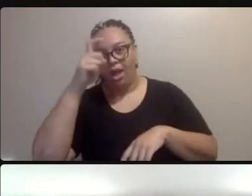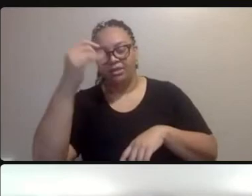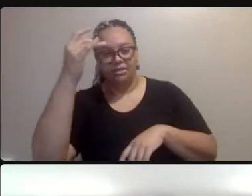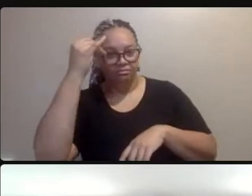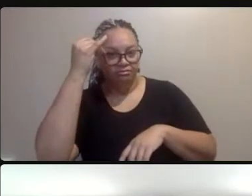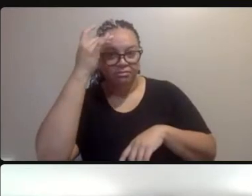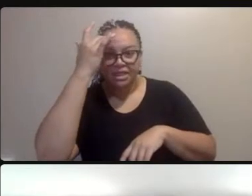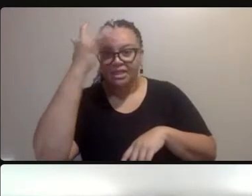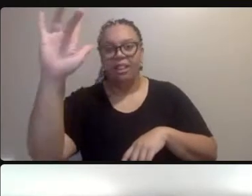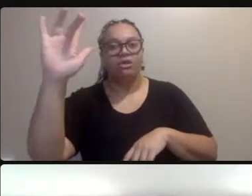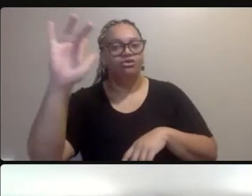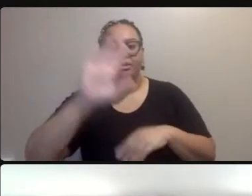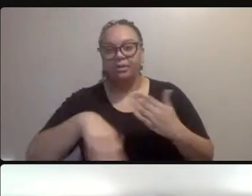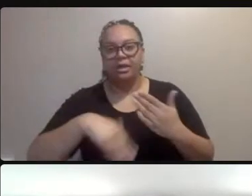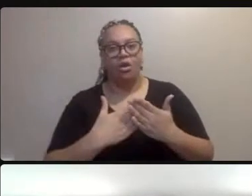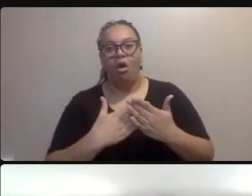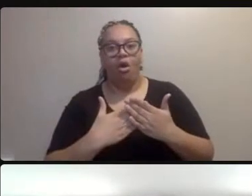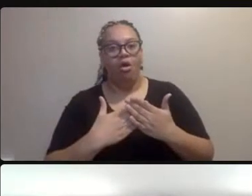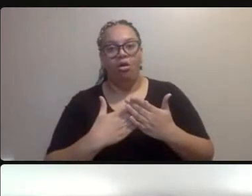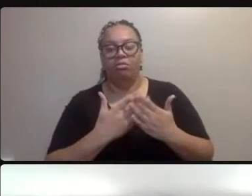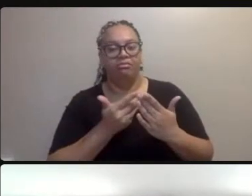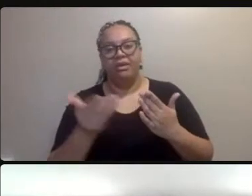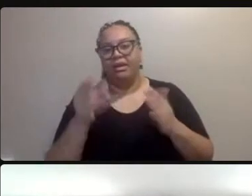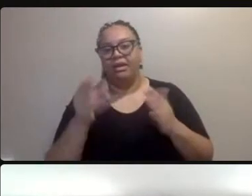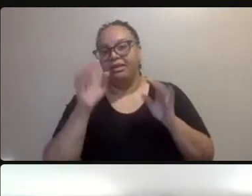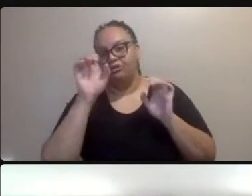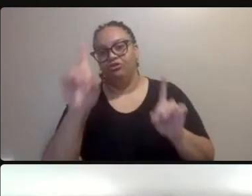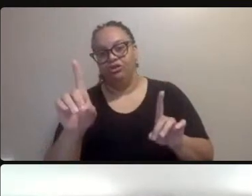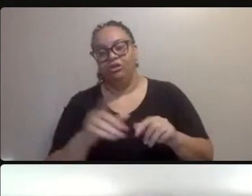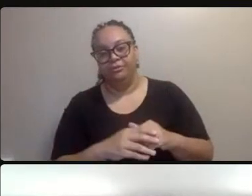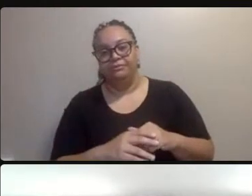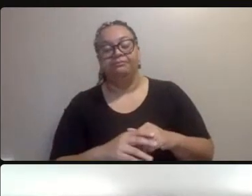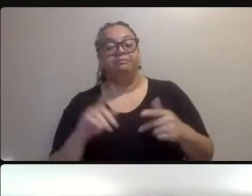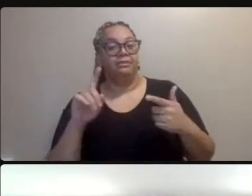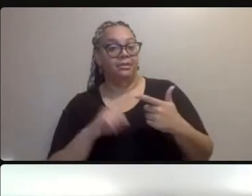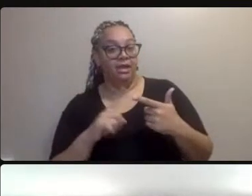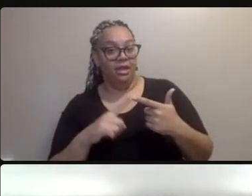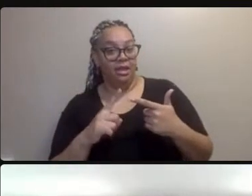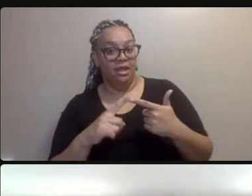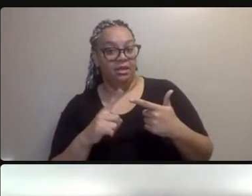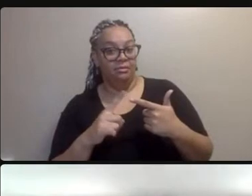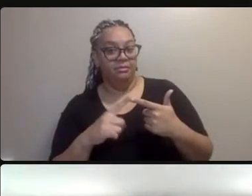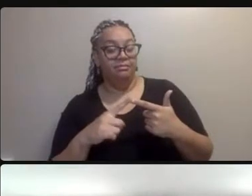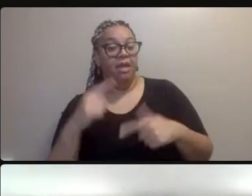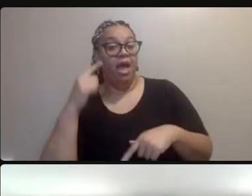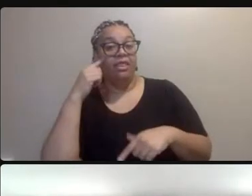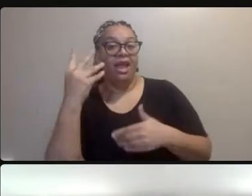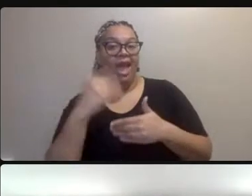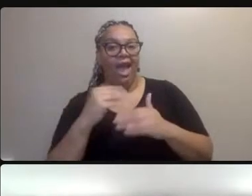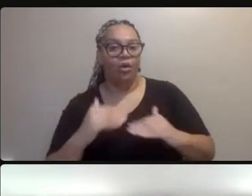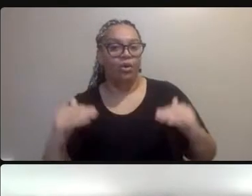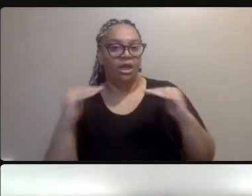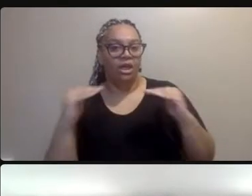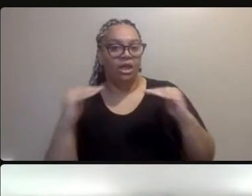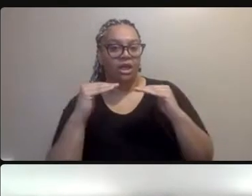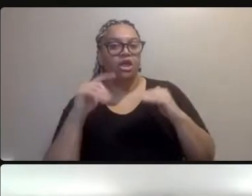LEADER AND SERVANT AND VERY